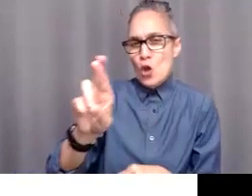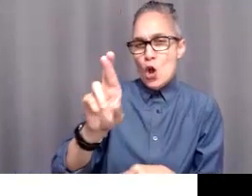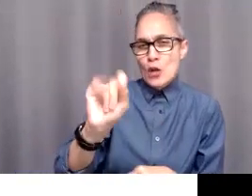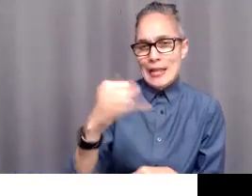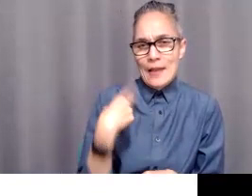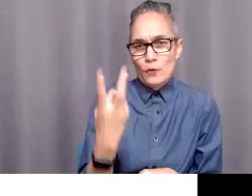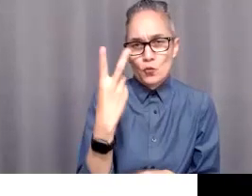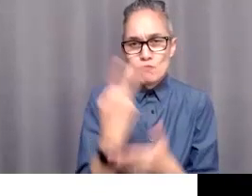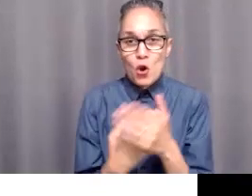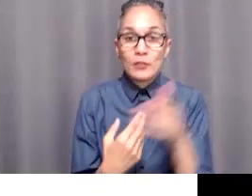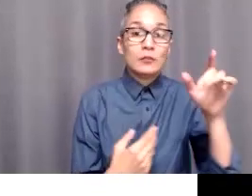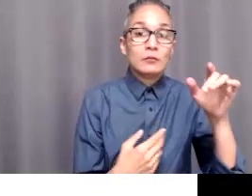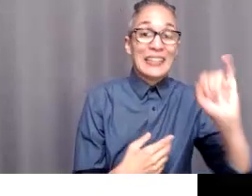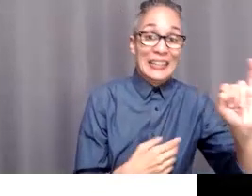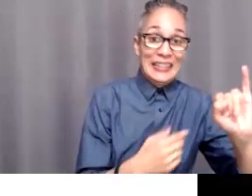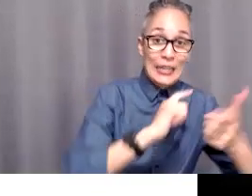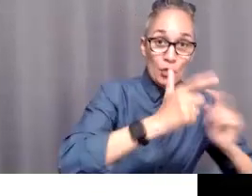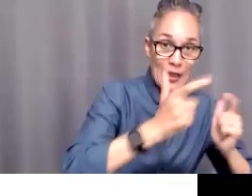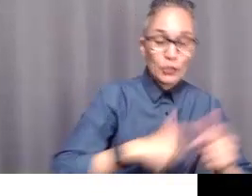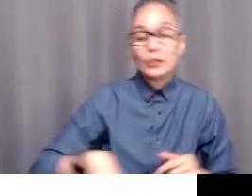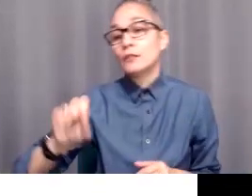and that the substantive interactions are regular.